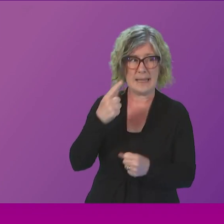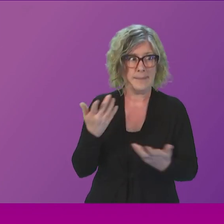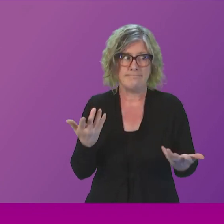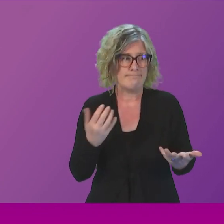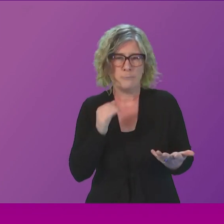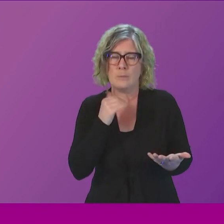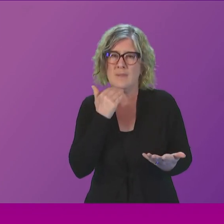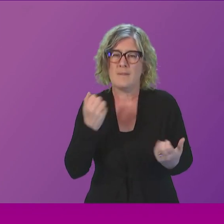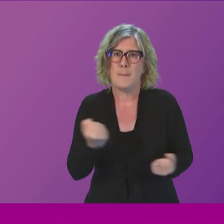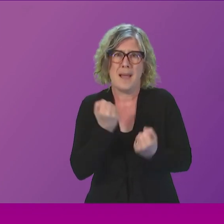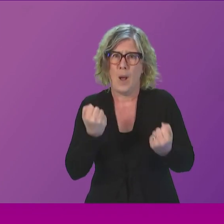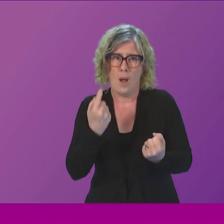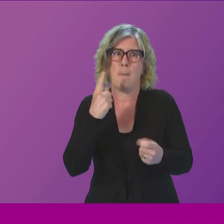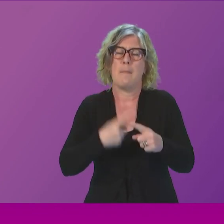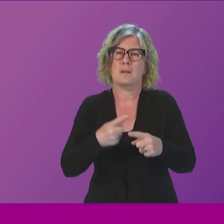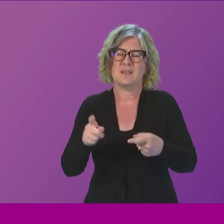and a fixed budget.